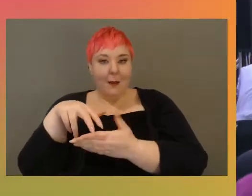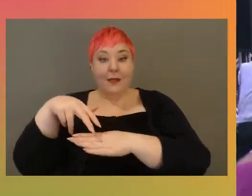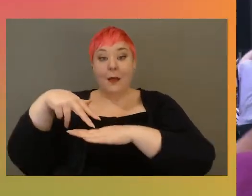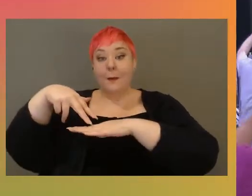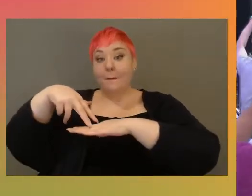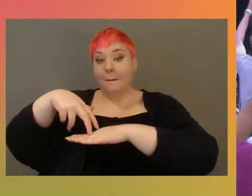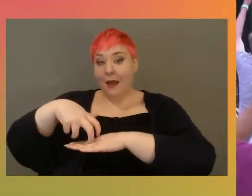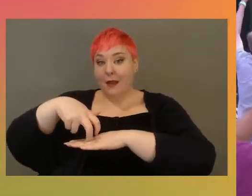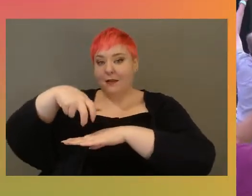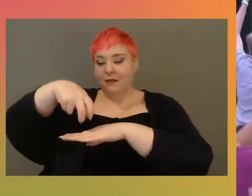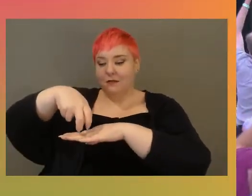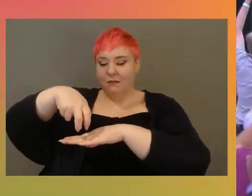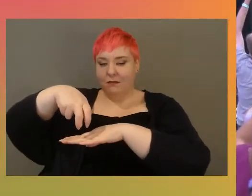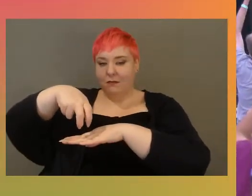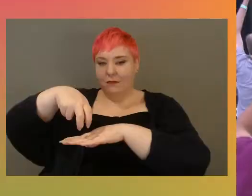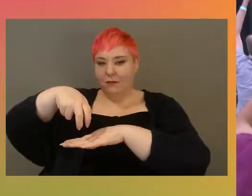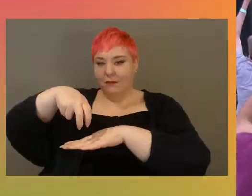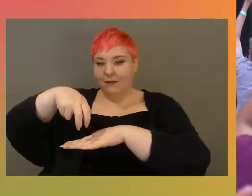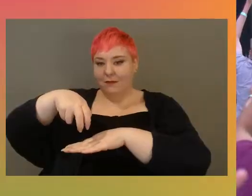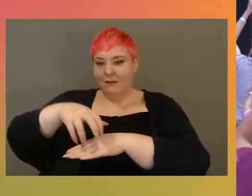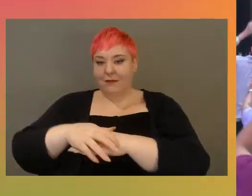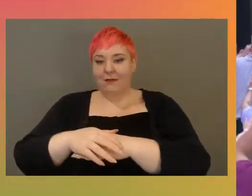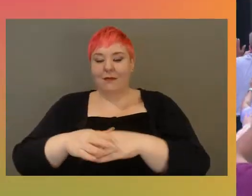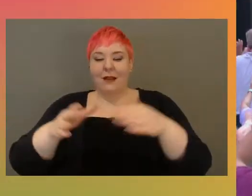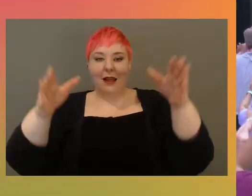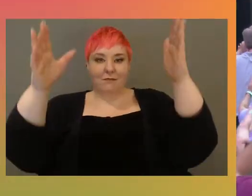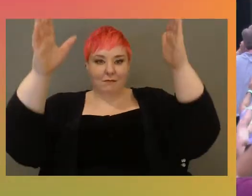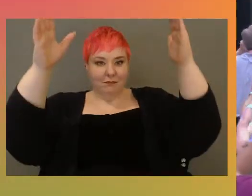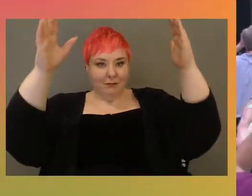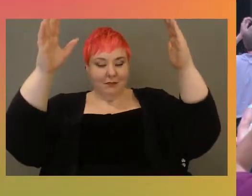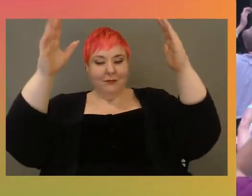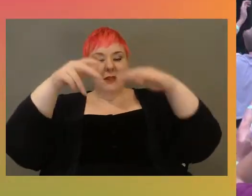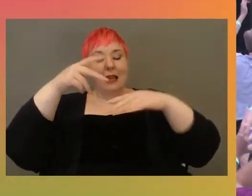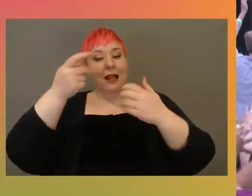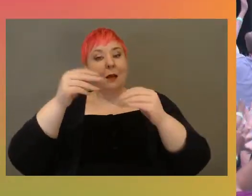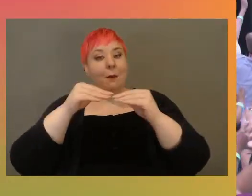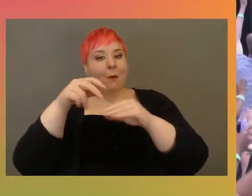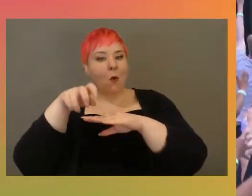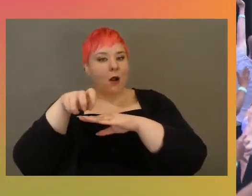WALK WITH MINDFULNESS. BEND THE LEGS, COME TO CHAIR